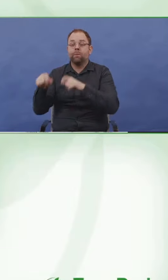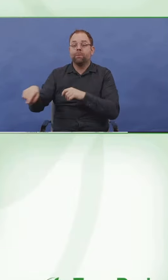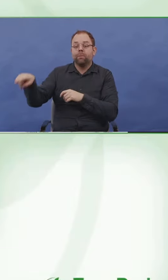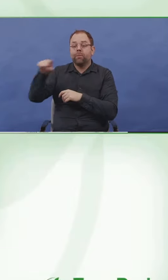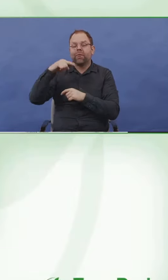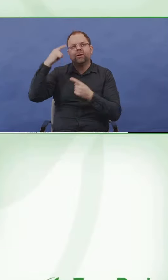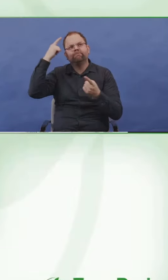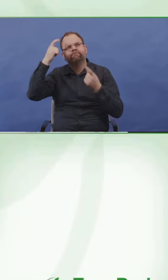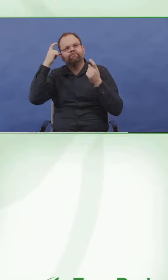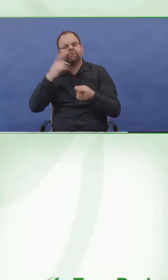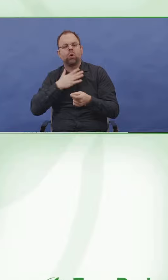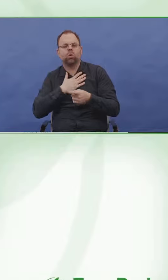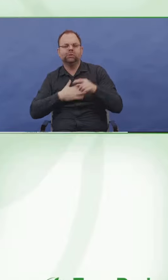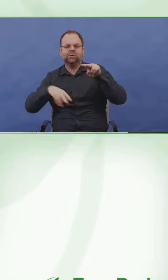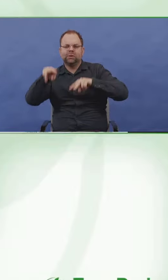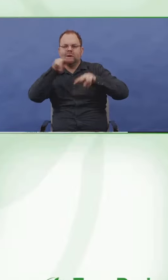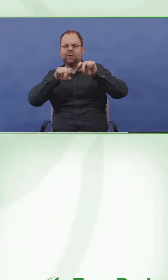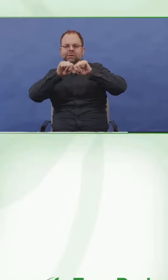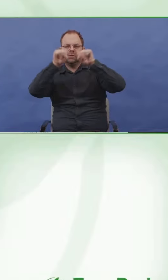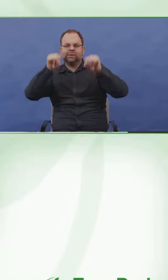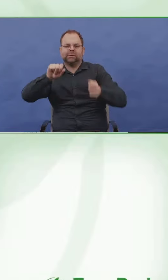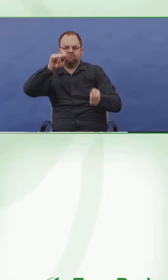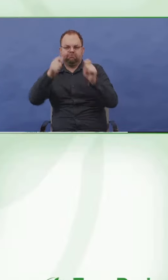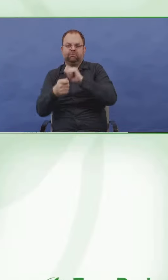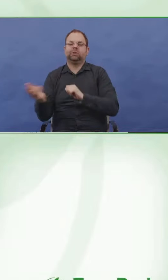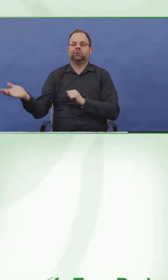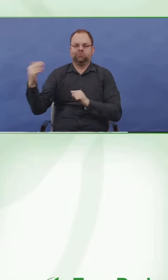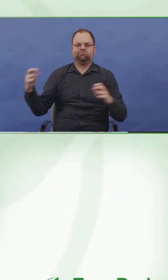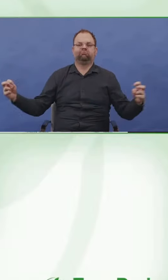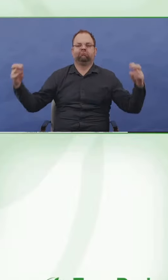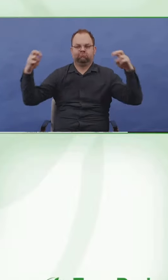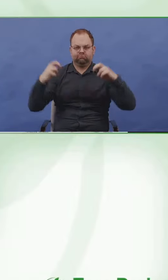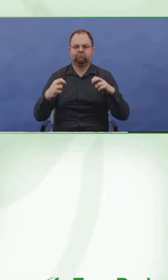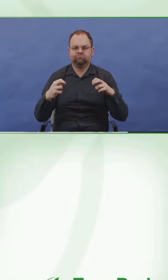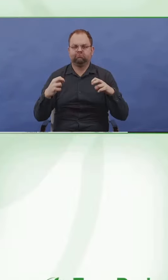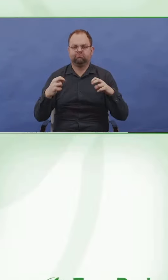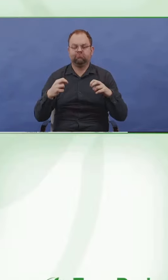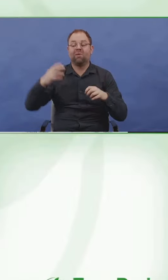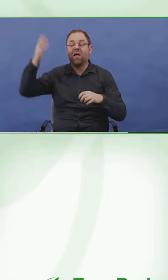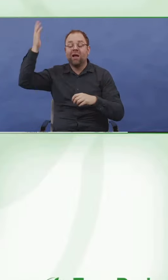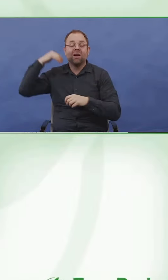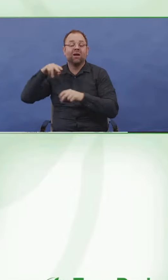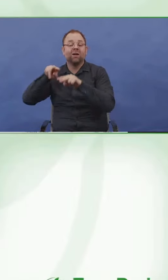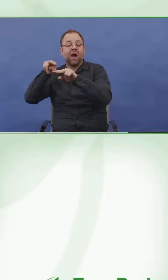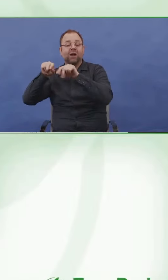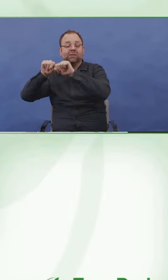fit for purpose and has led even to a huge number of people dying in institutions and others.